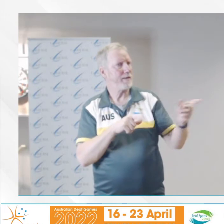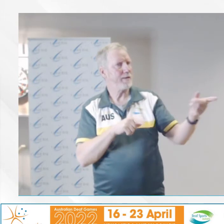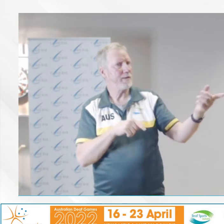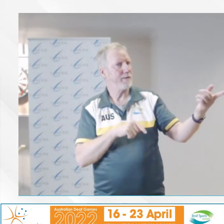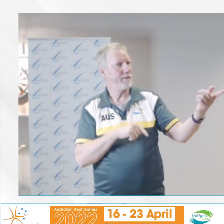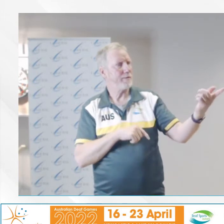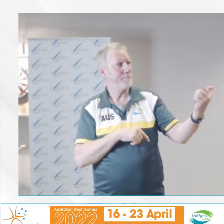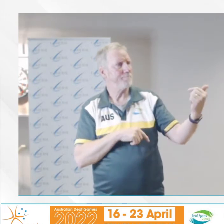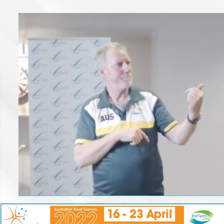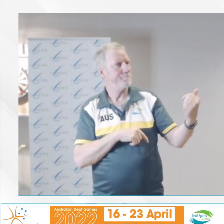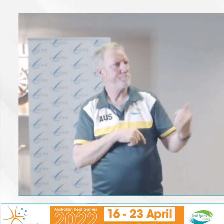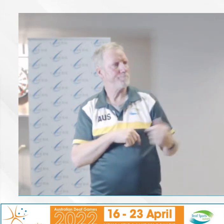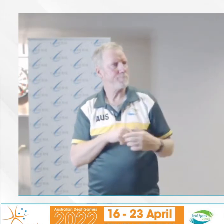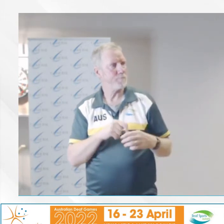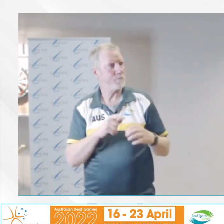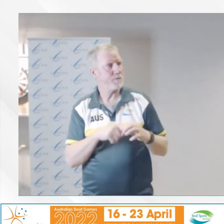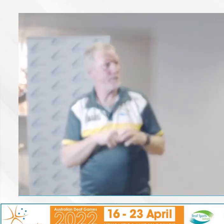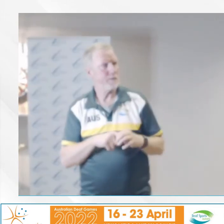gary can you come up here for a second